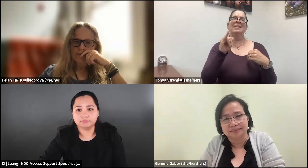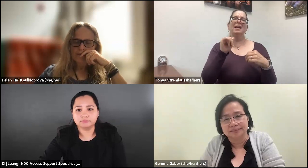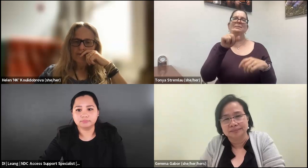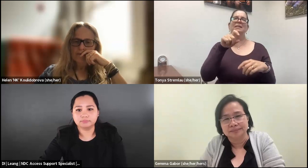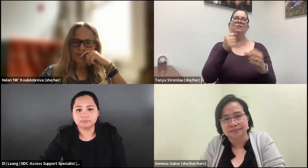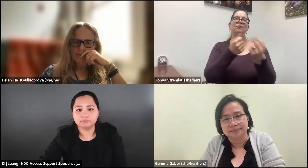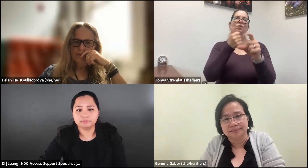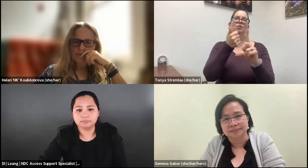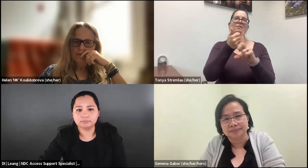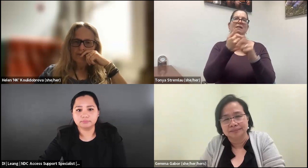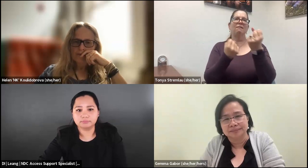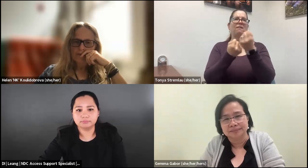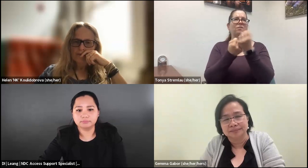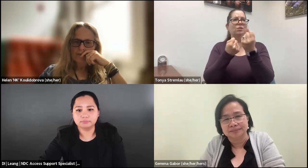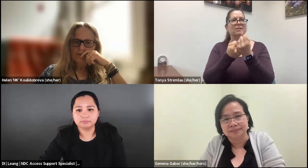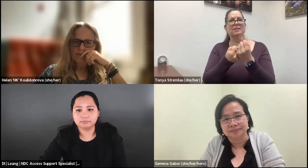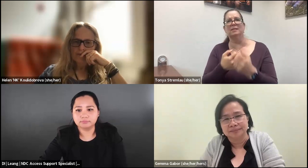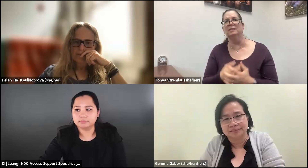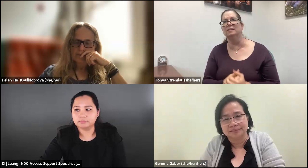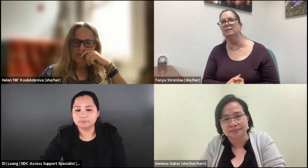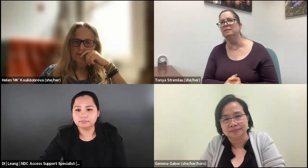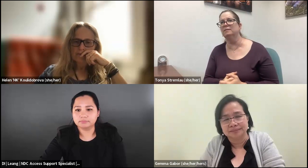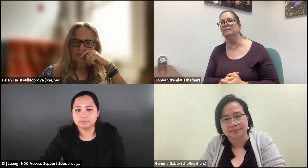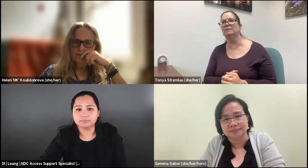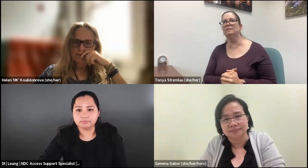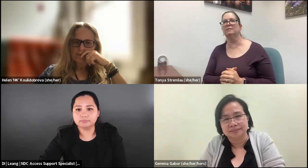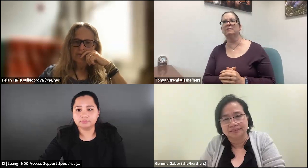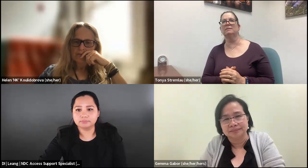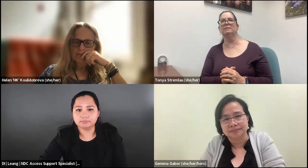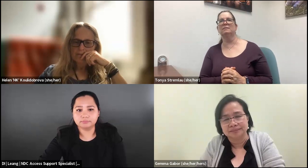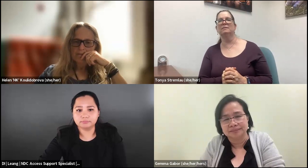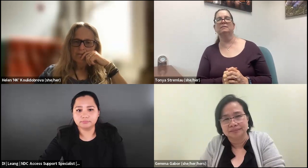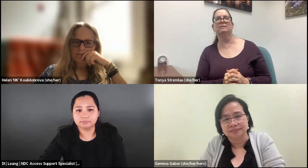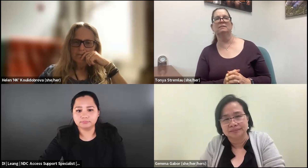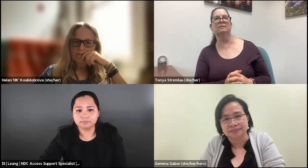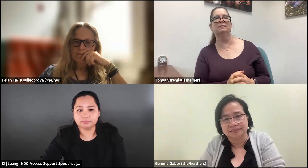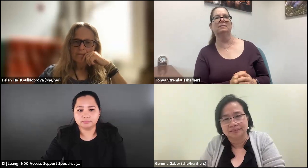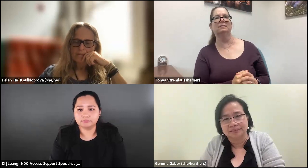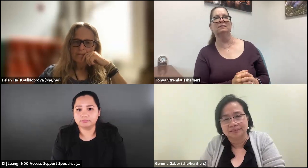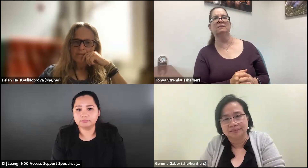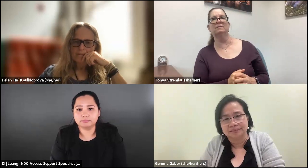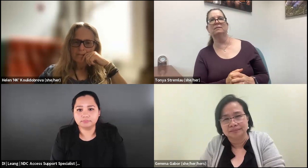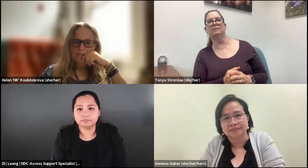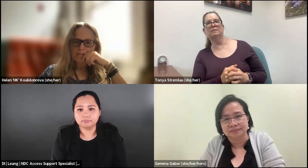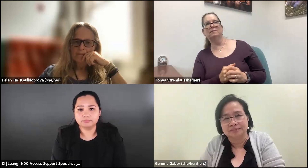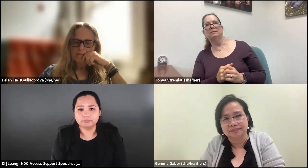And so now students have the same need for self-advocacy, that's still a piece.